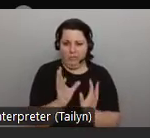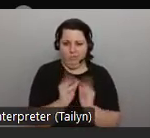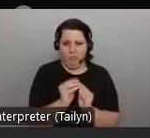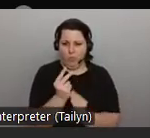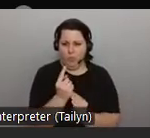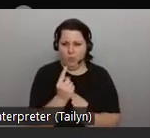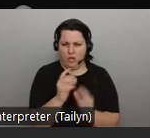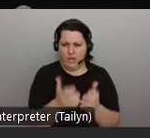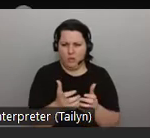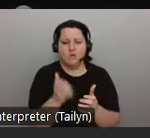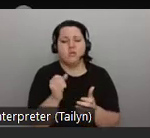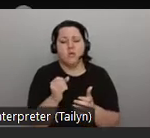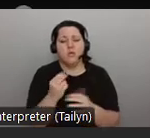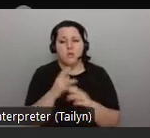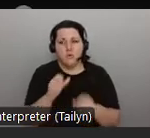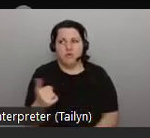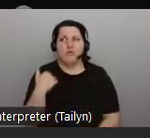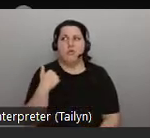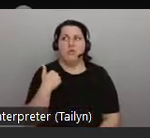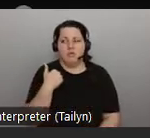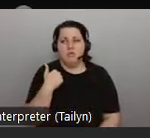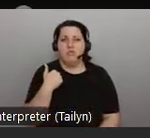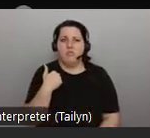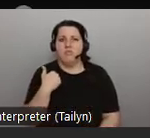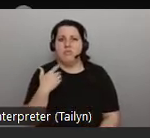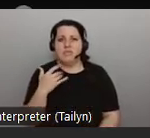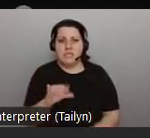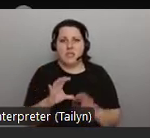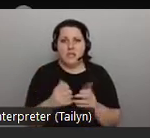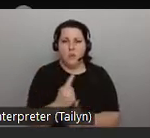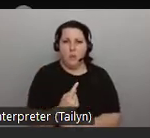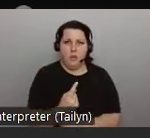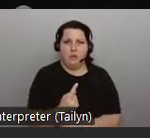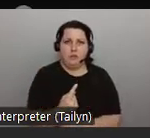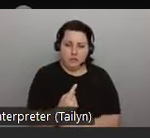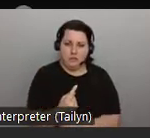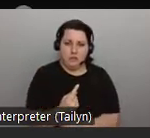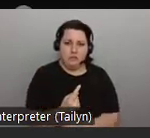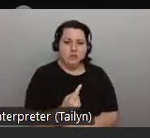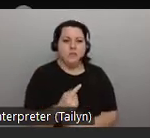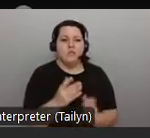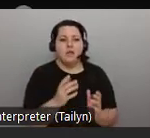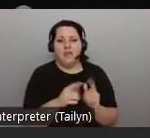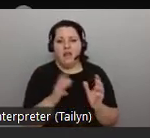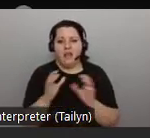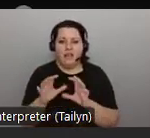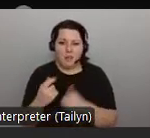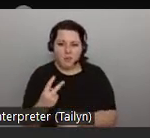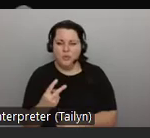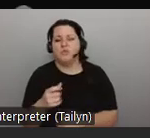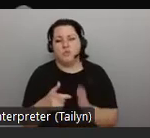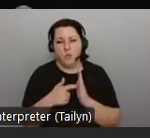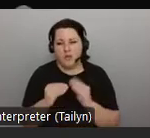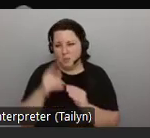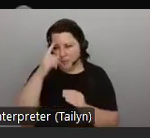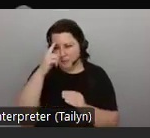which h of these three columns… So a user has to remind themselves that this is still